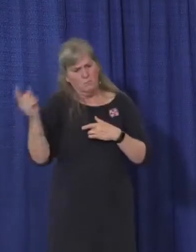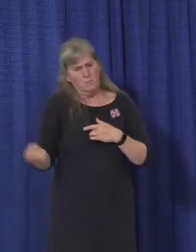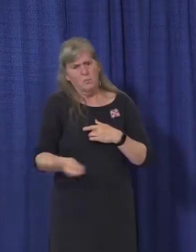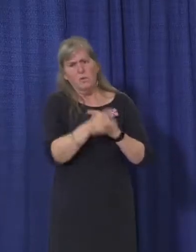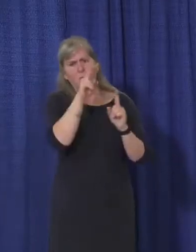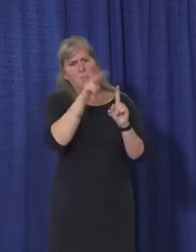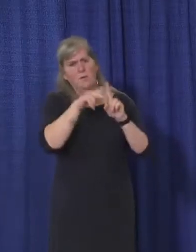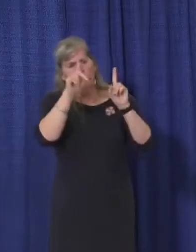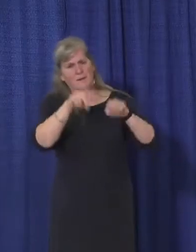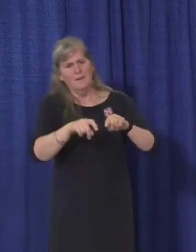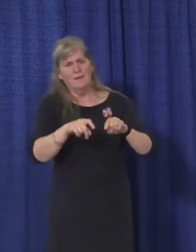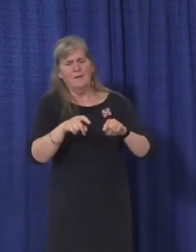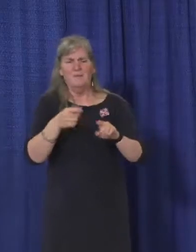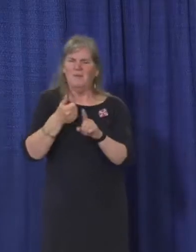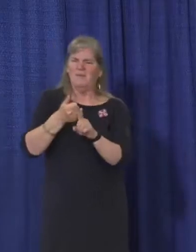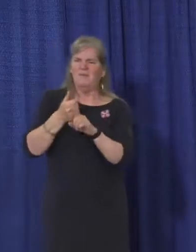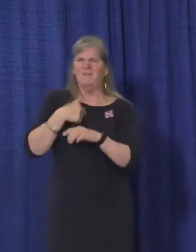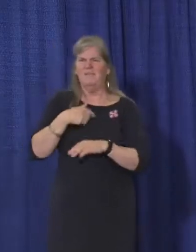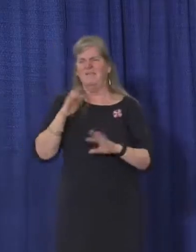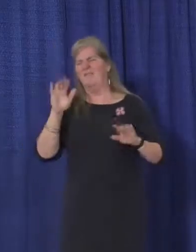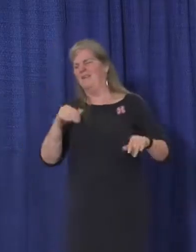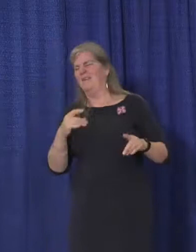seek testing even though you may